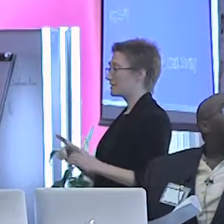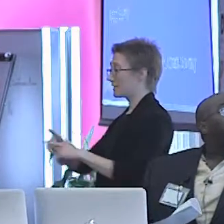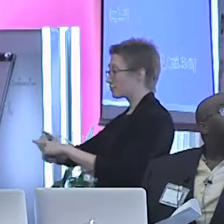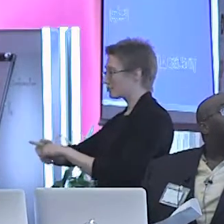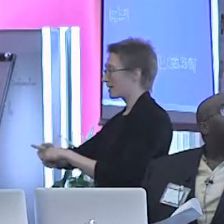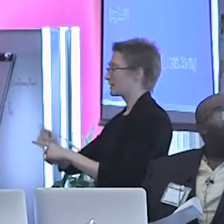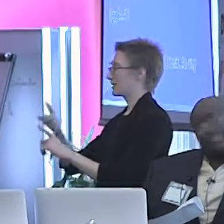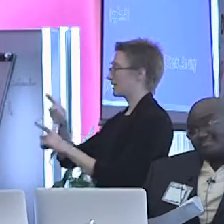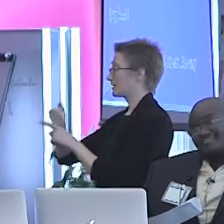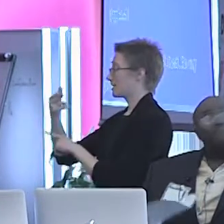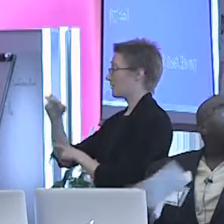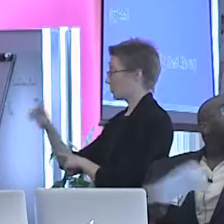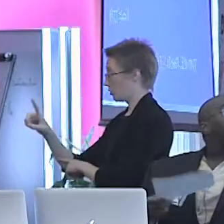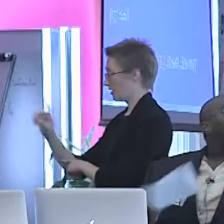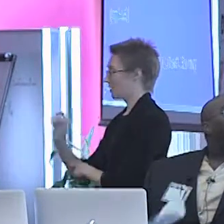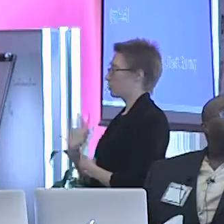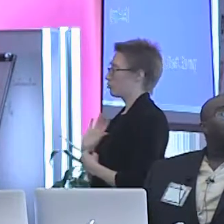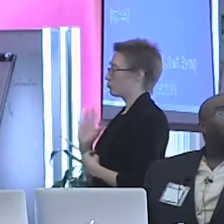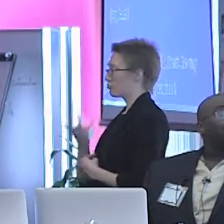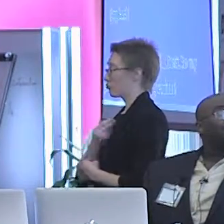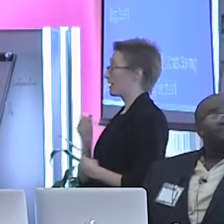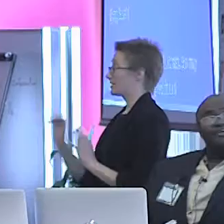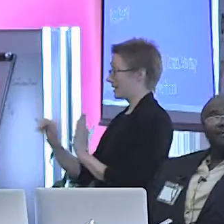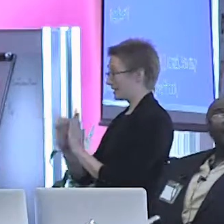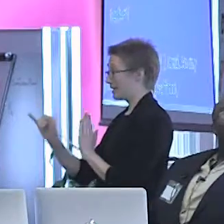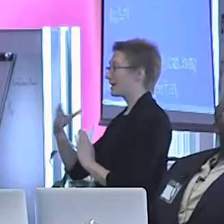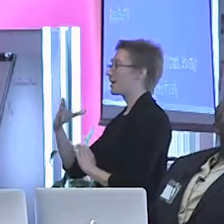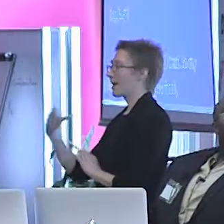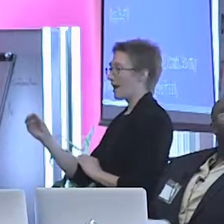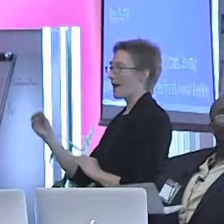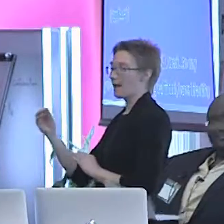Trans identity, autism, and mental health disability.